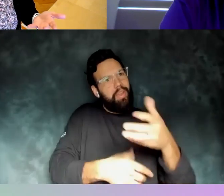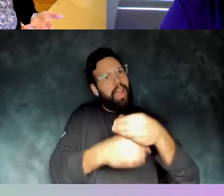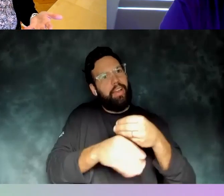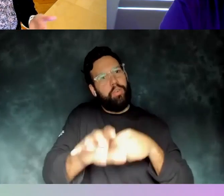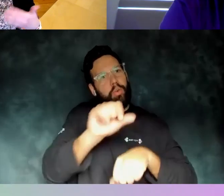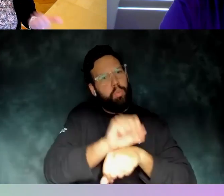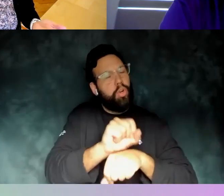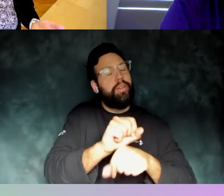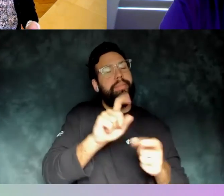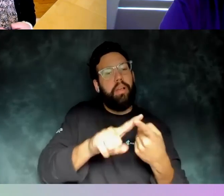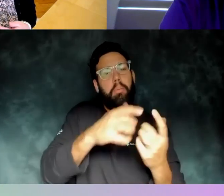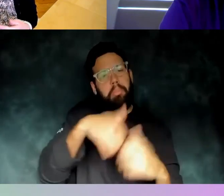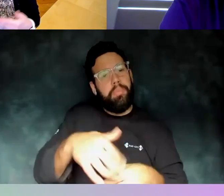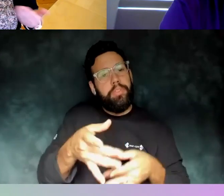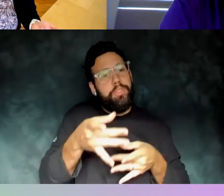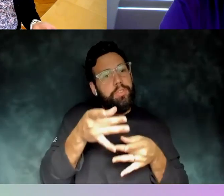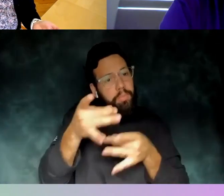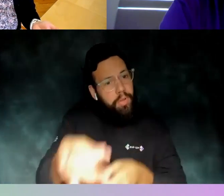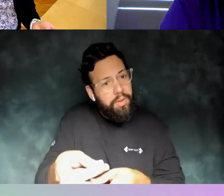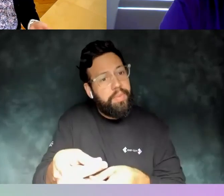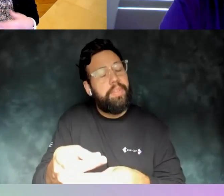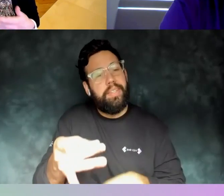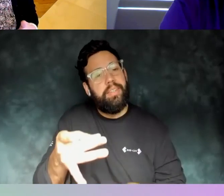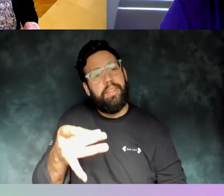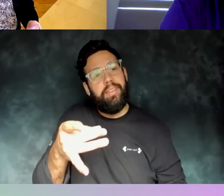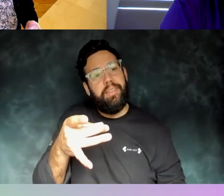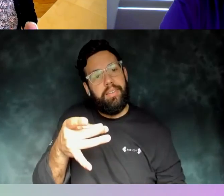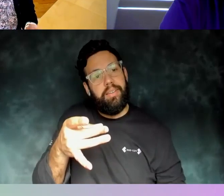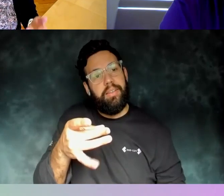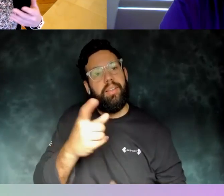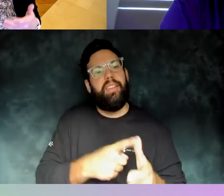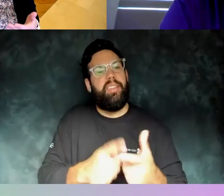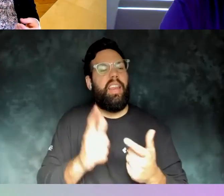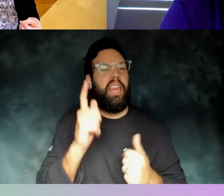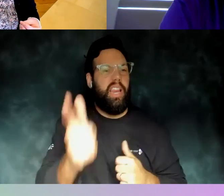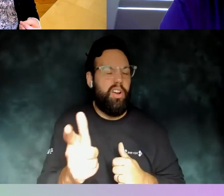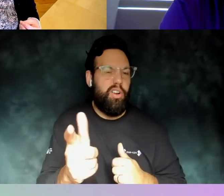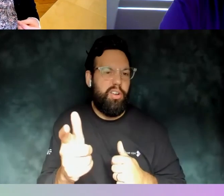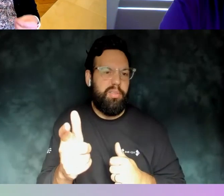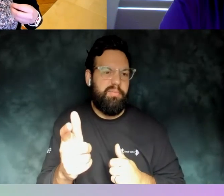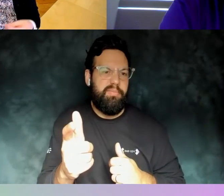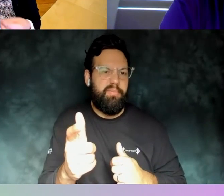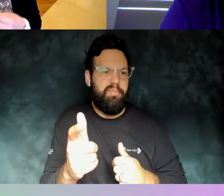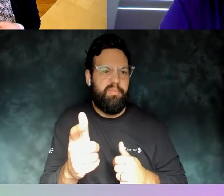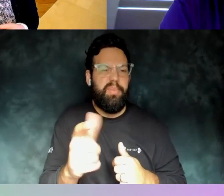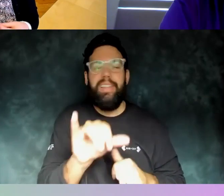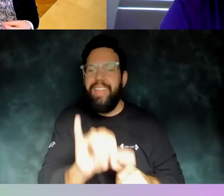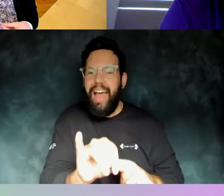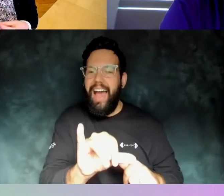annotations versus these are our environmental constraints in the development process that we need to contend with.